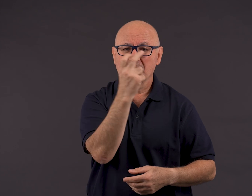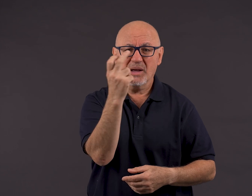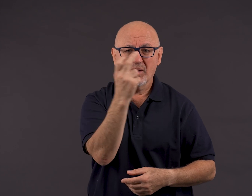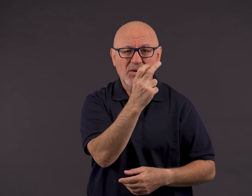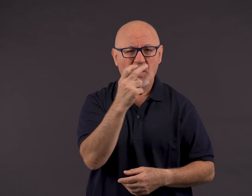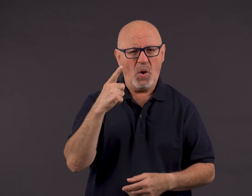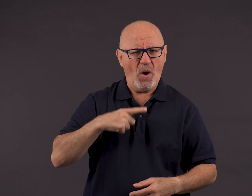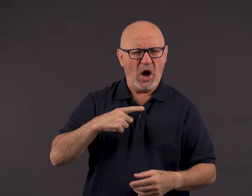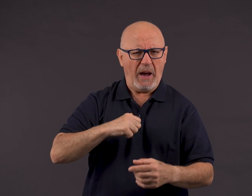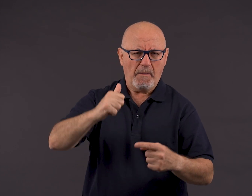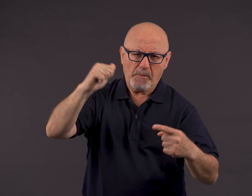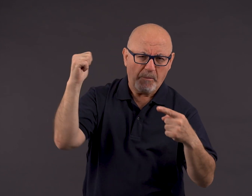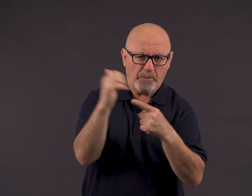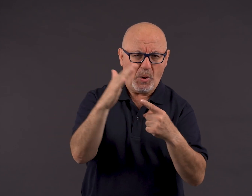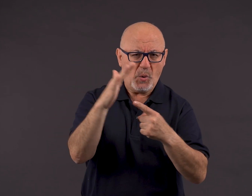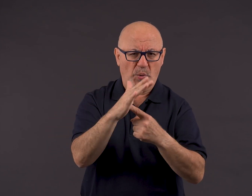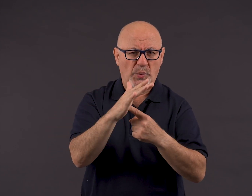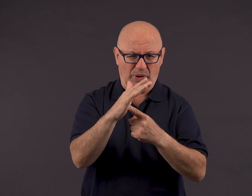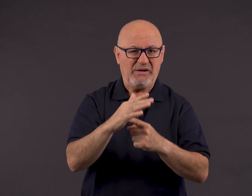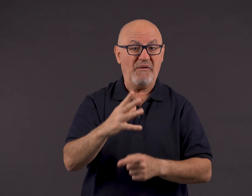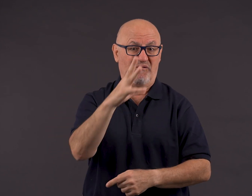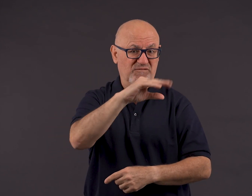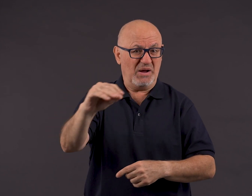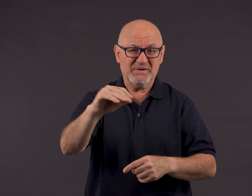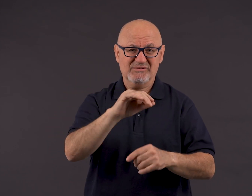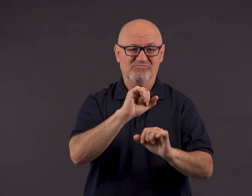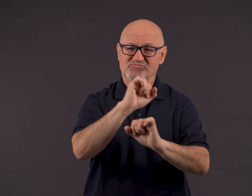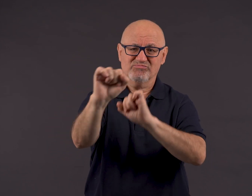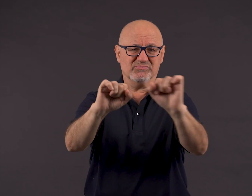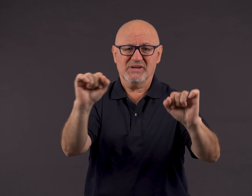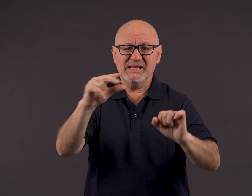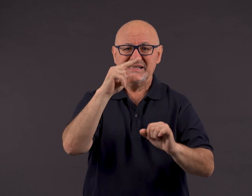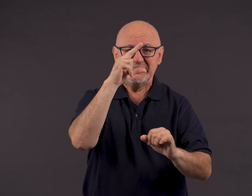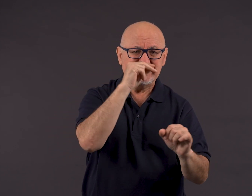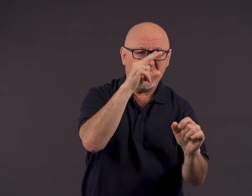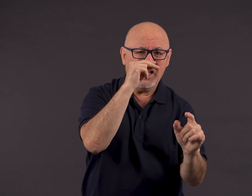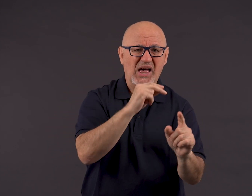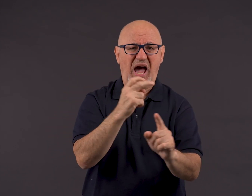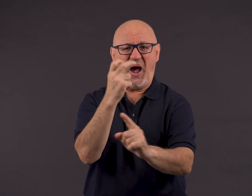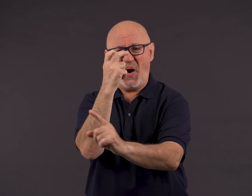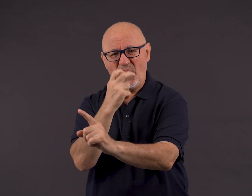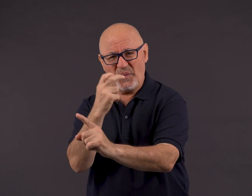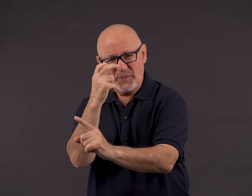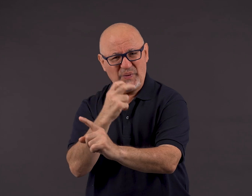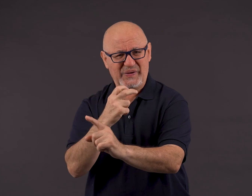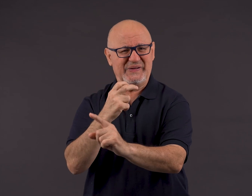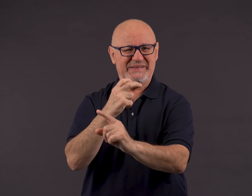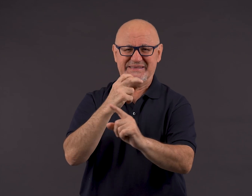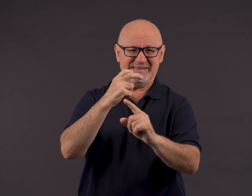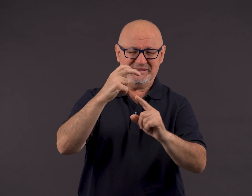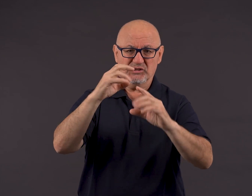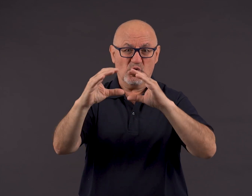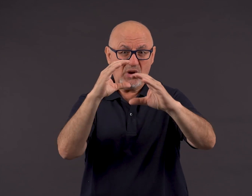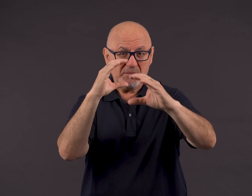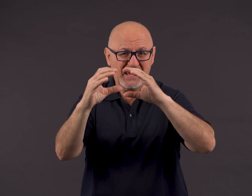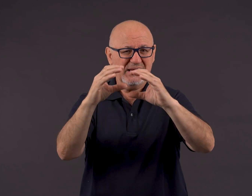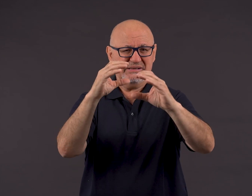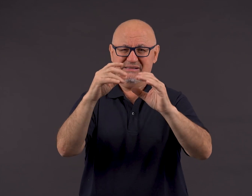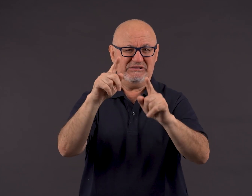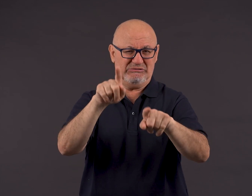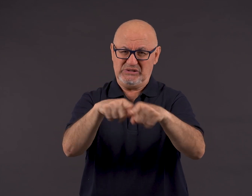the Deafblind Community is especially important as we represent diversity within the community